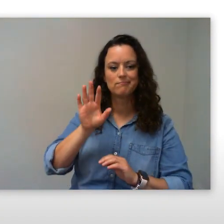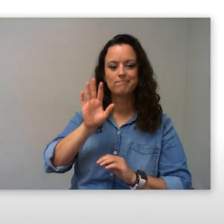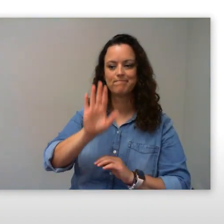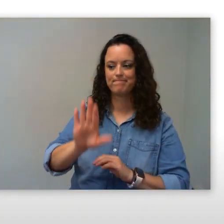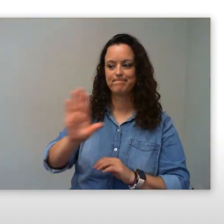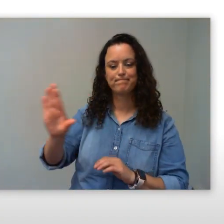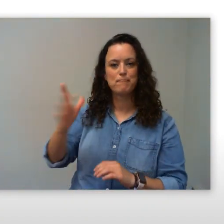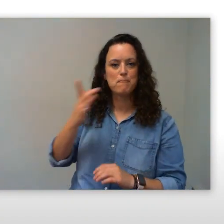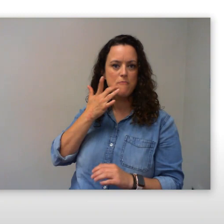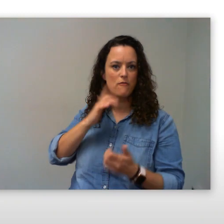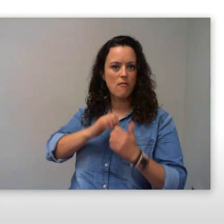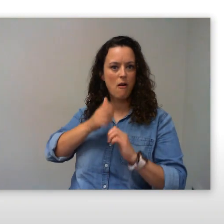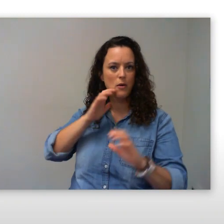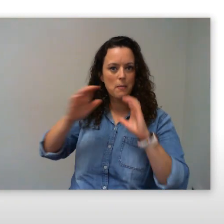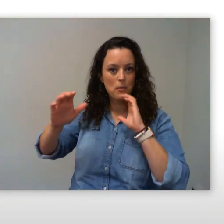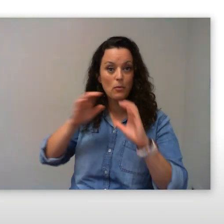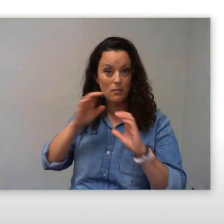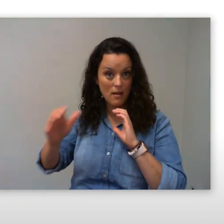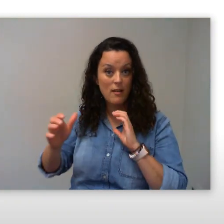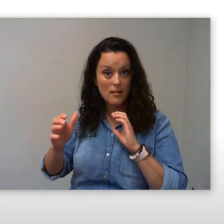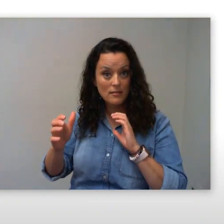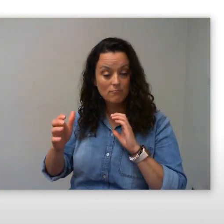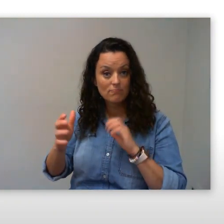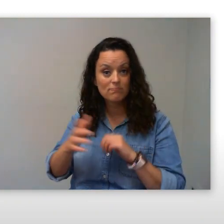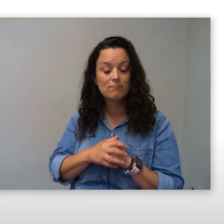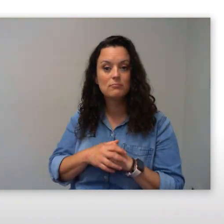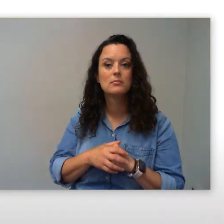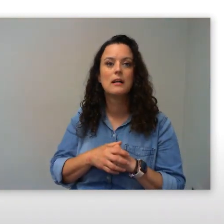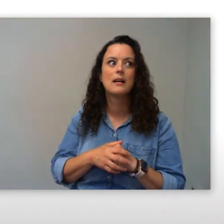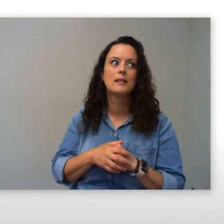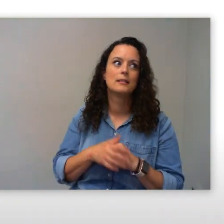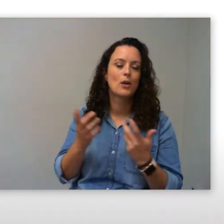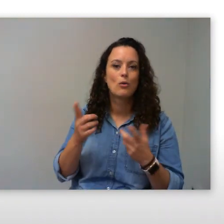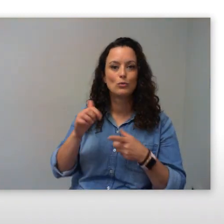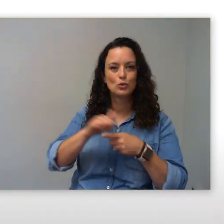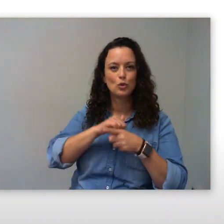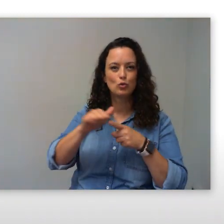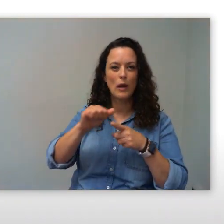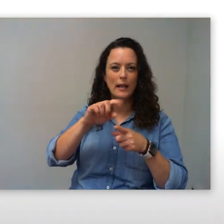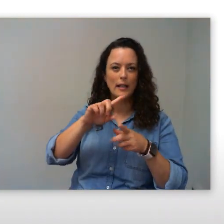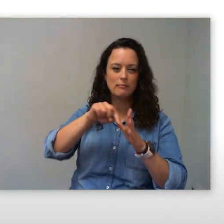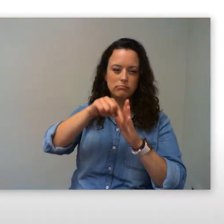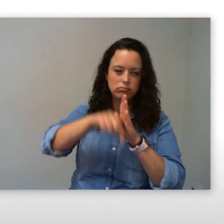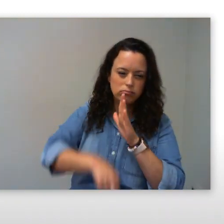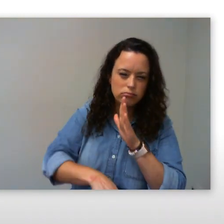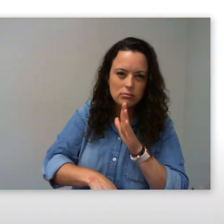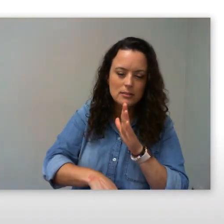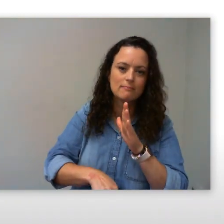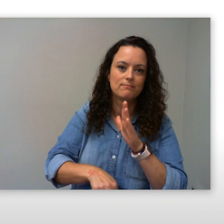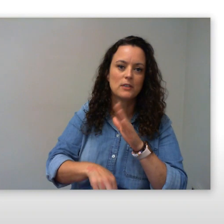and things like that and so this training is just meant to be a starting point um